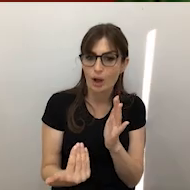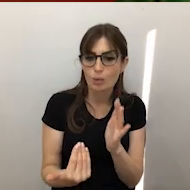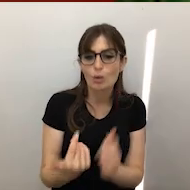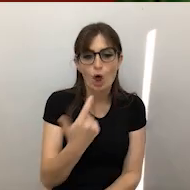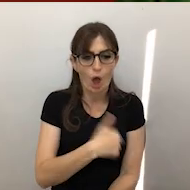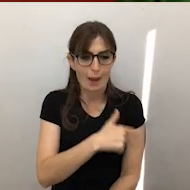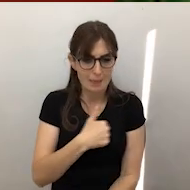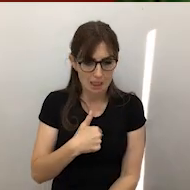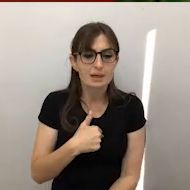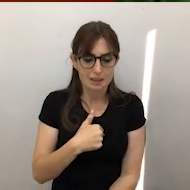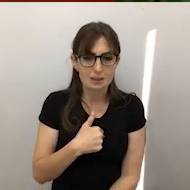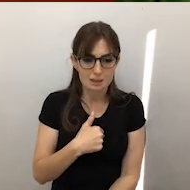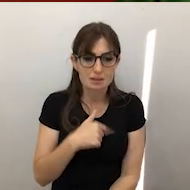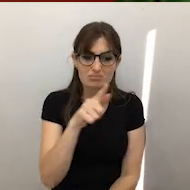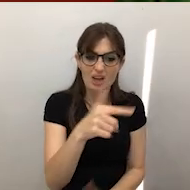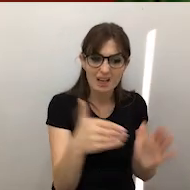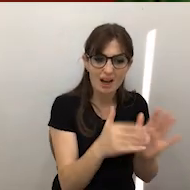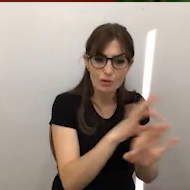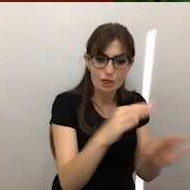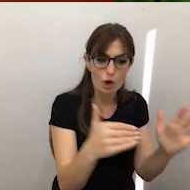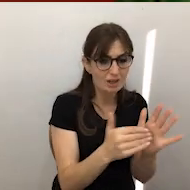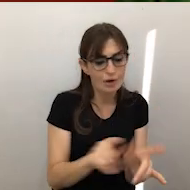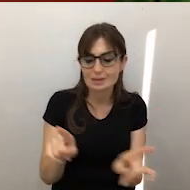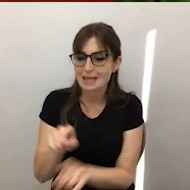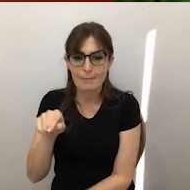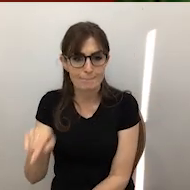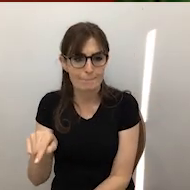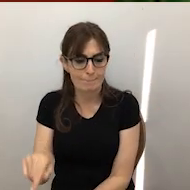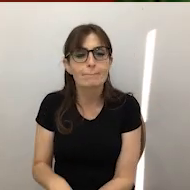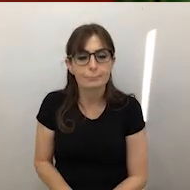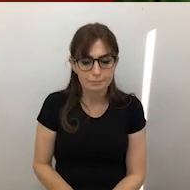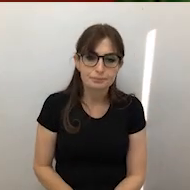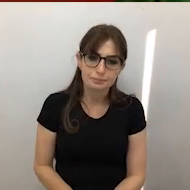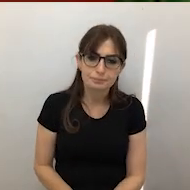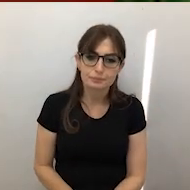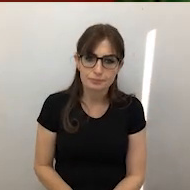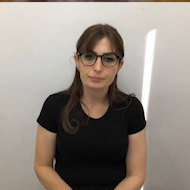as assets are split into current and non-current categories, the same split is required for liabilities.